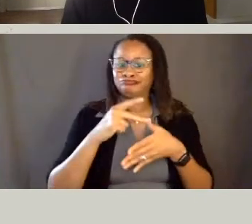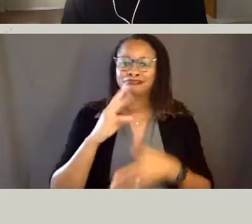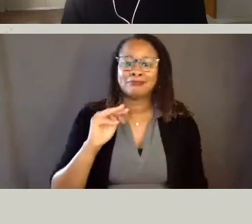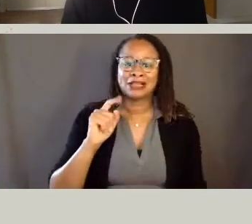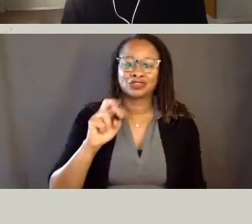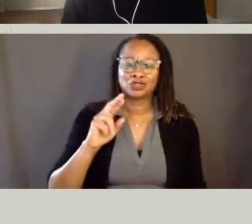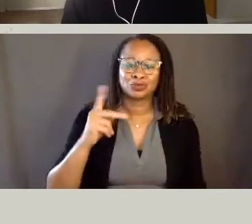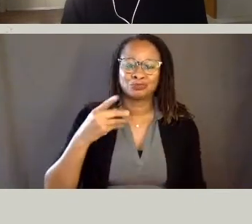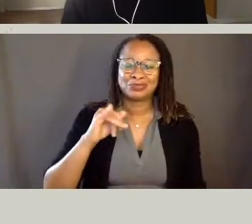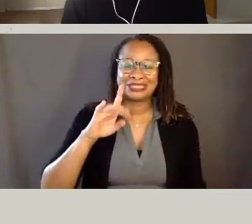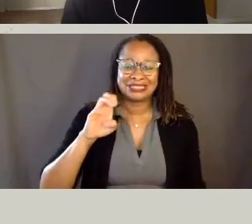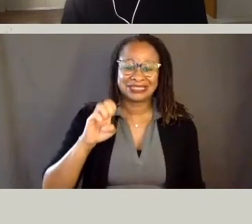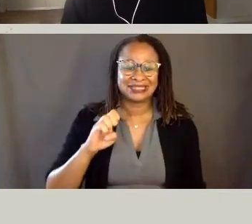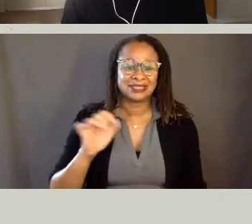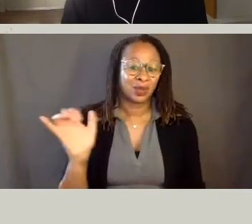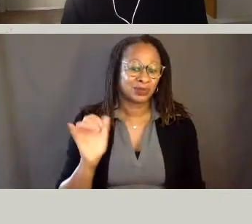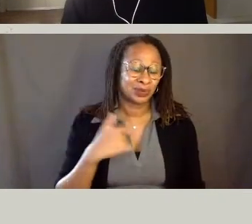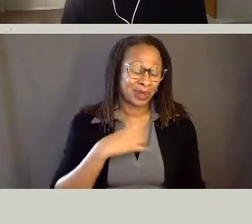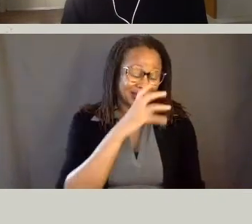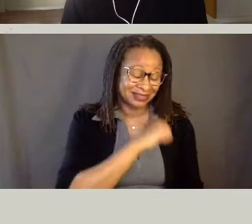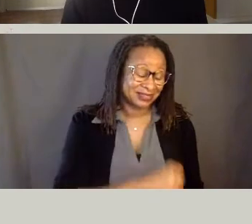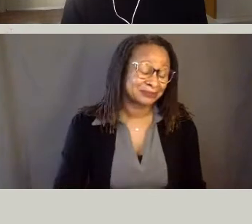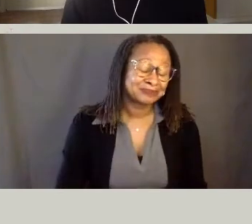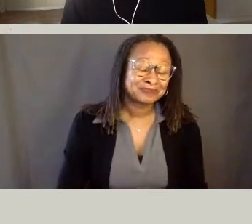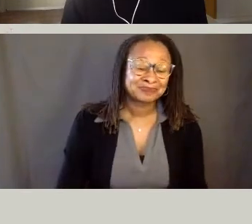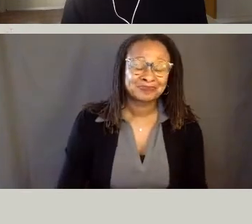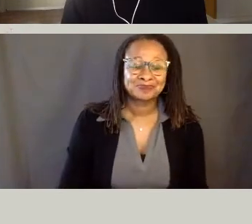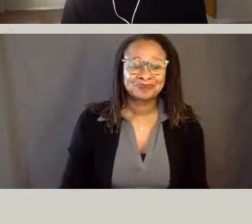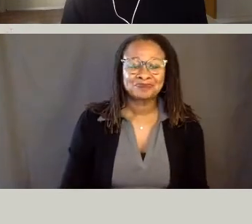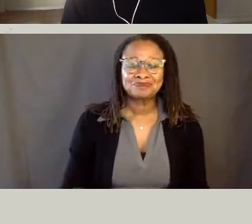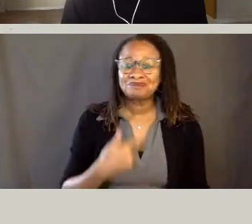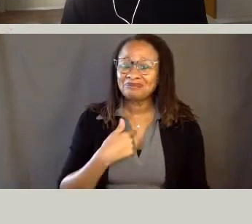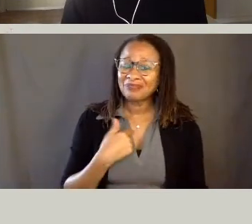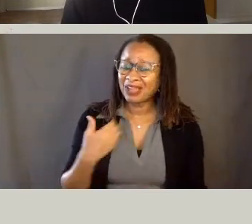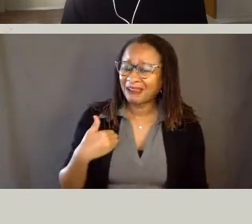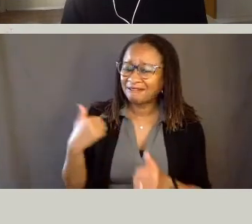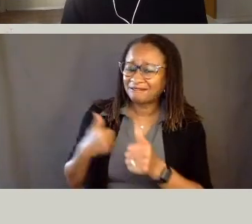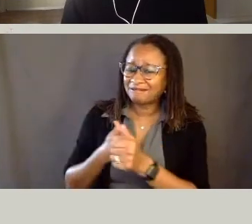So I have some follow-up questions for you Monika,